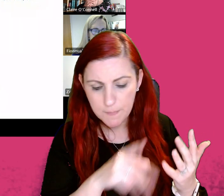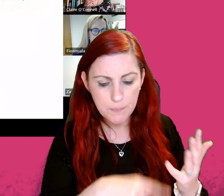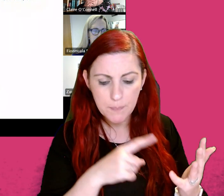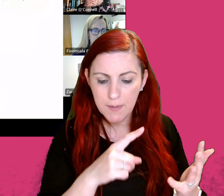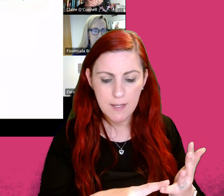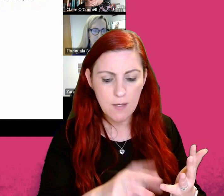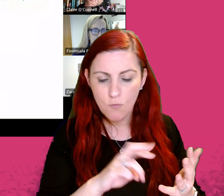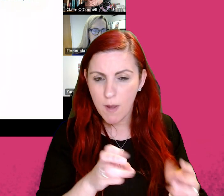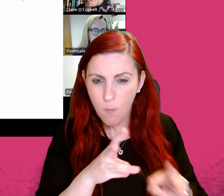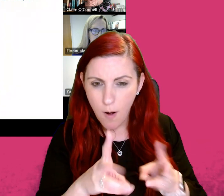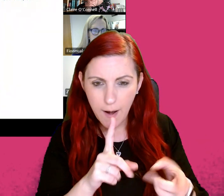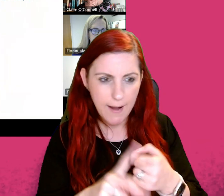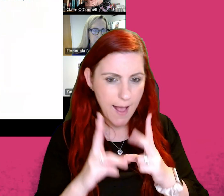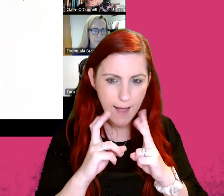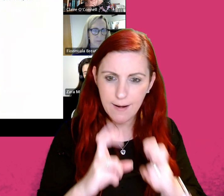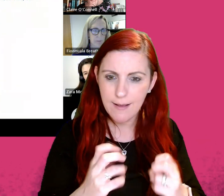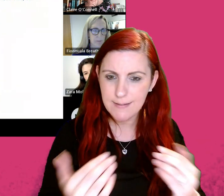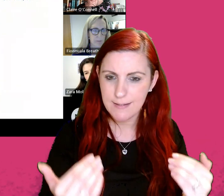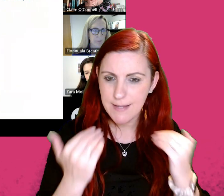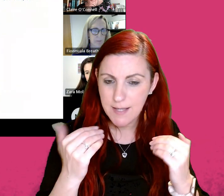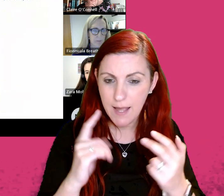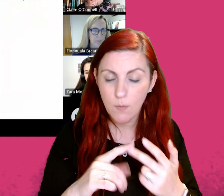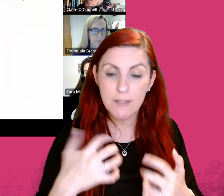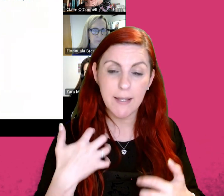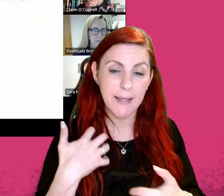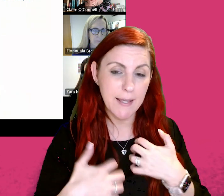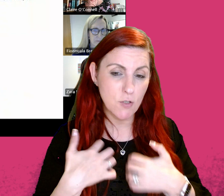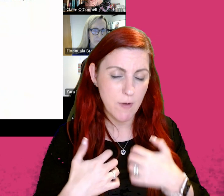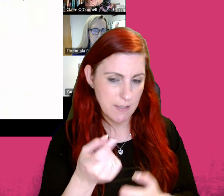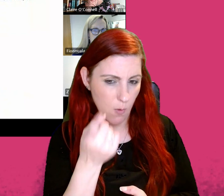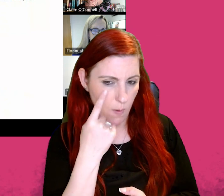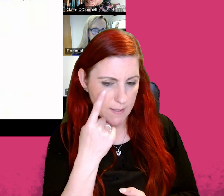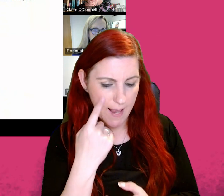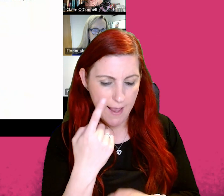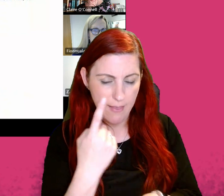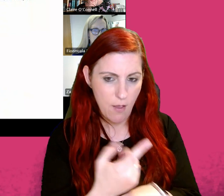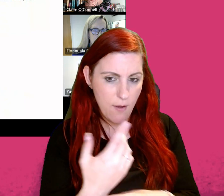and interpreting data and it's really really interesting to see their lens so the way a result